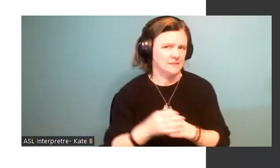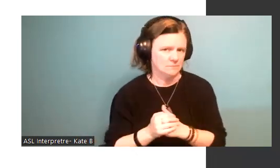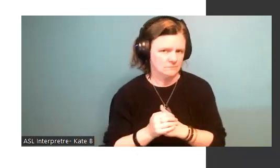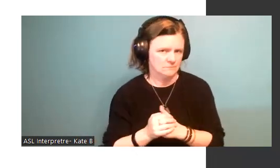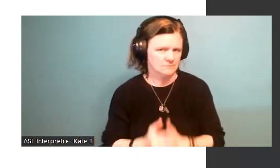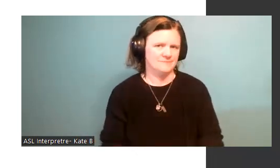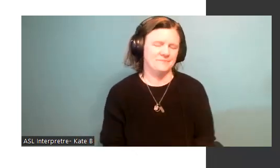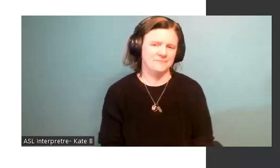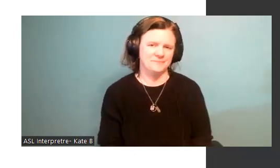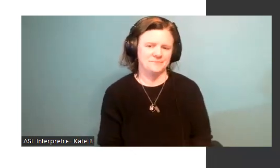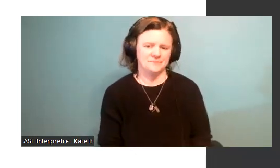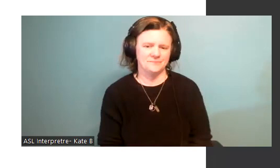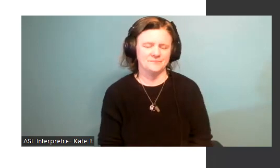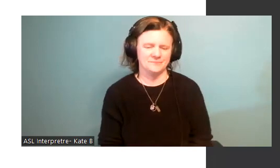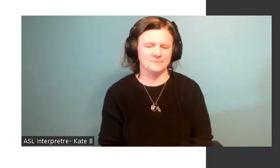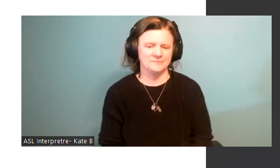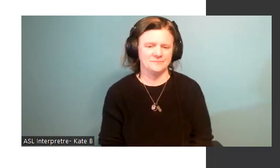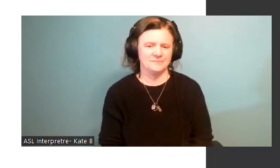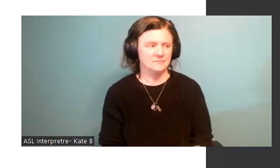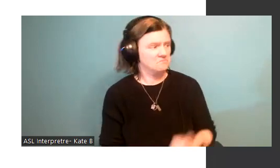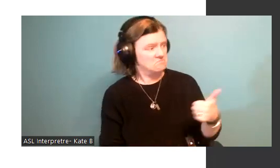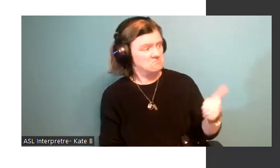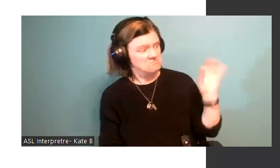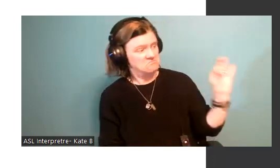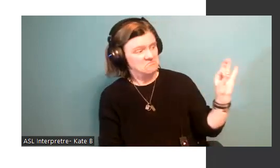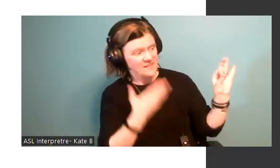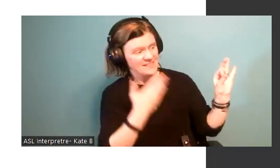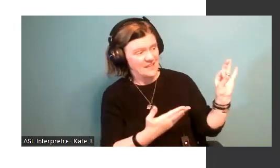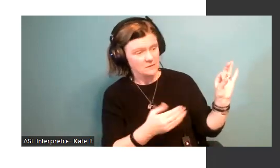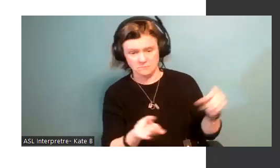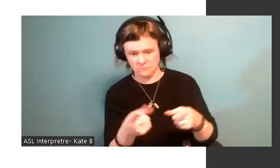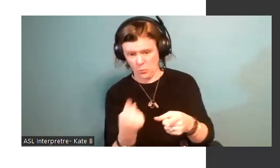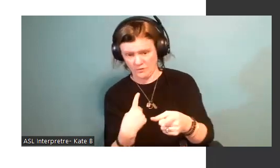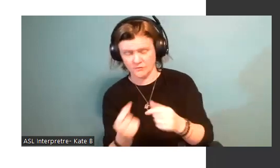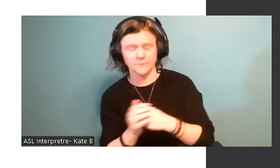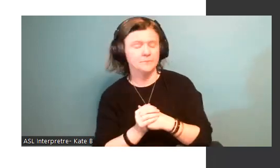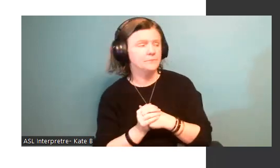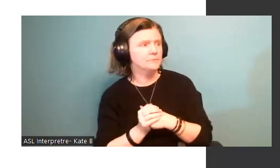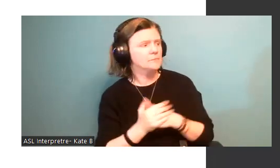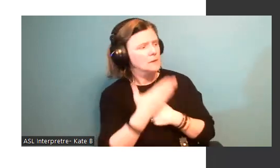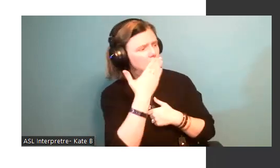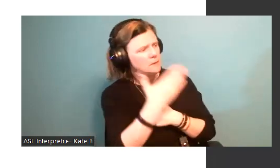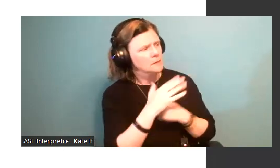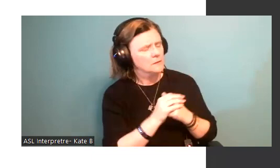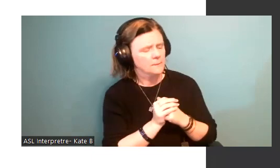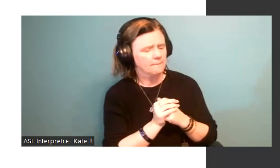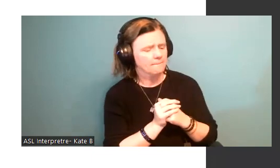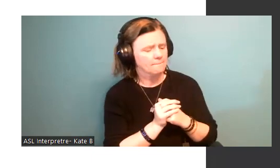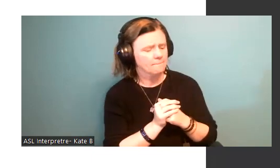with screen readers, but you have to make sure you're using it correctly and only when it is